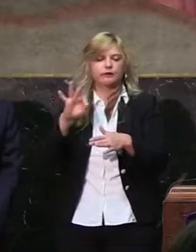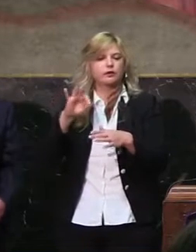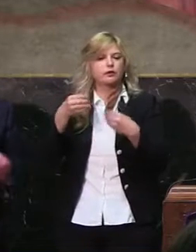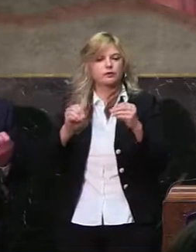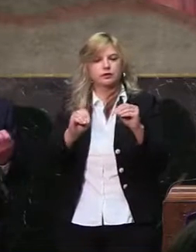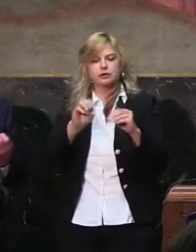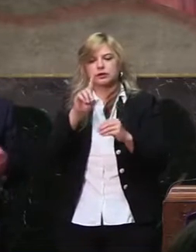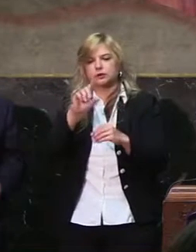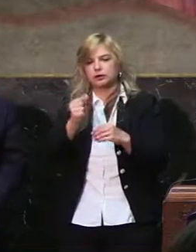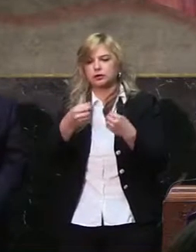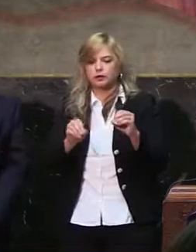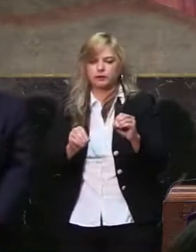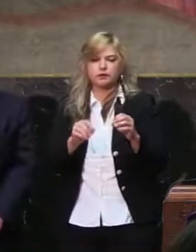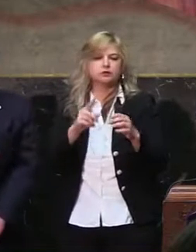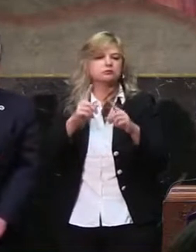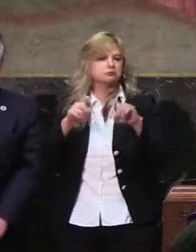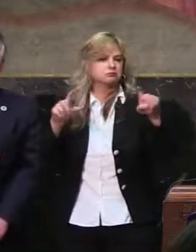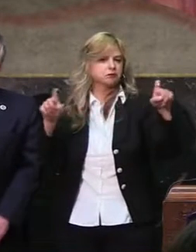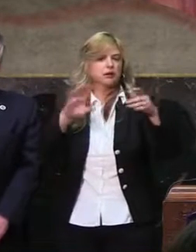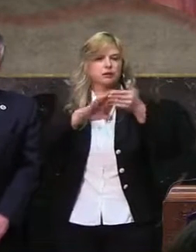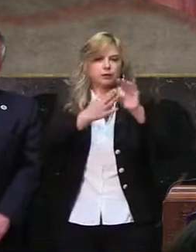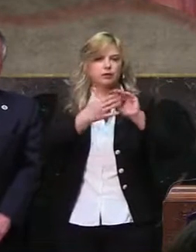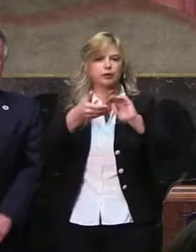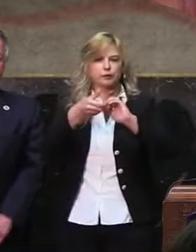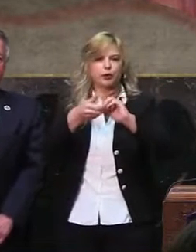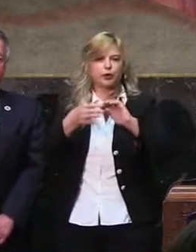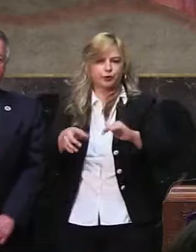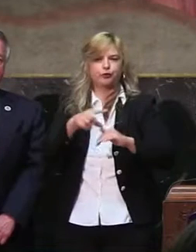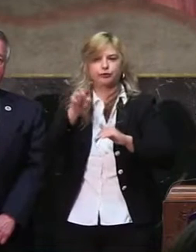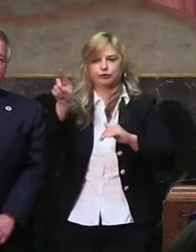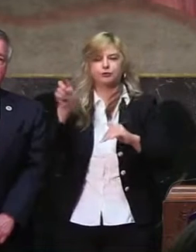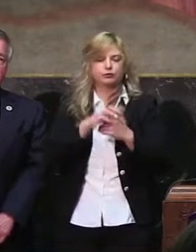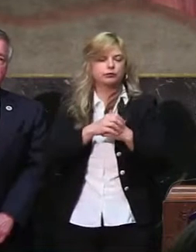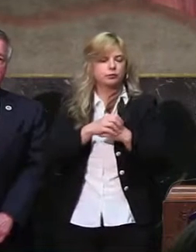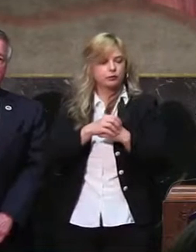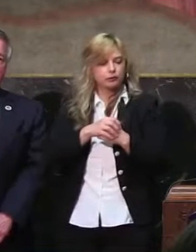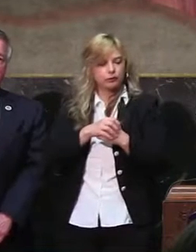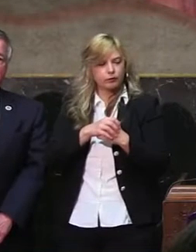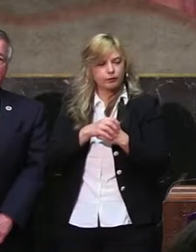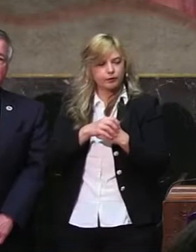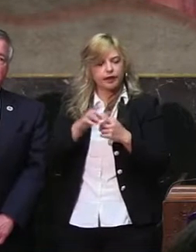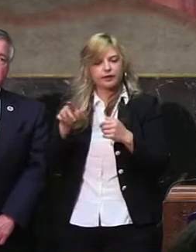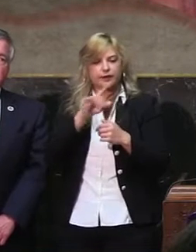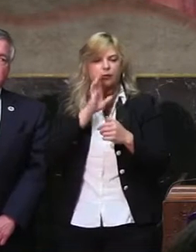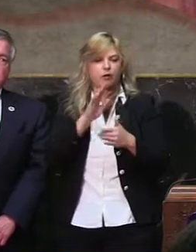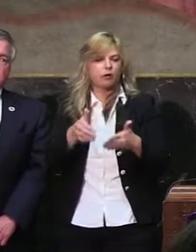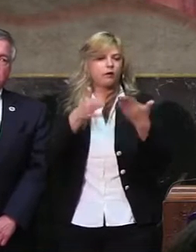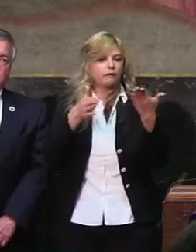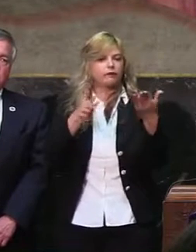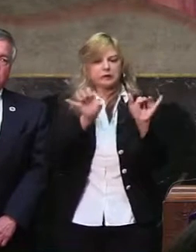offices or other community partners to offer similar services but also to offer